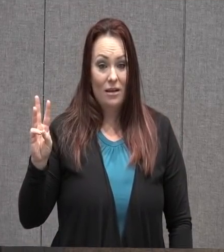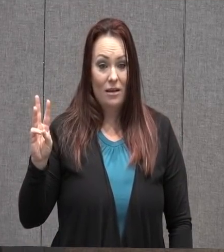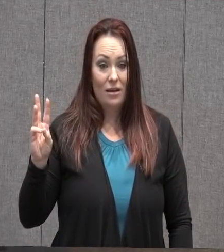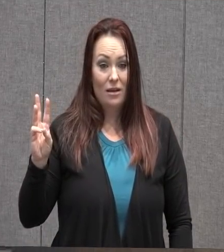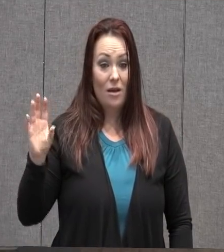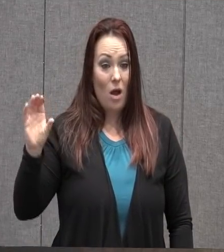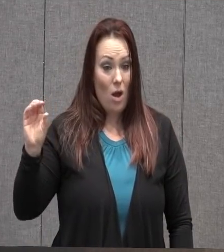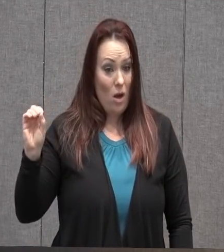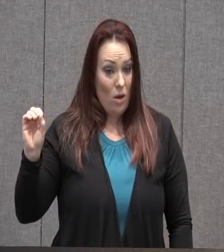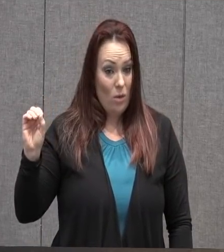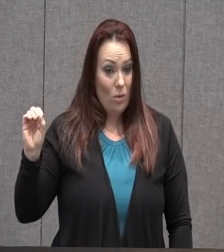O.